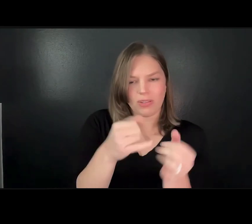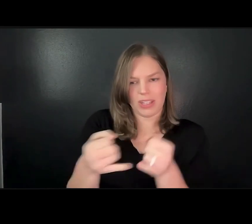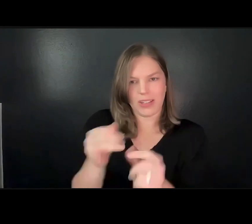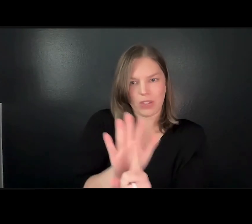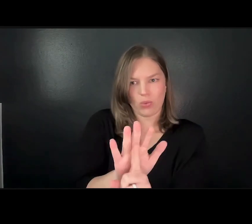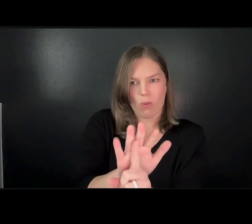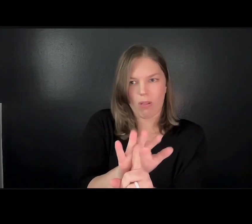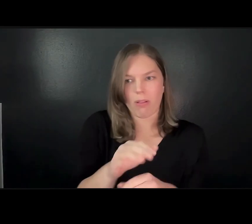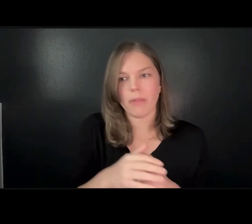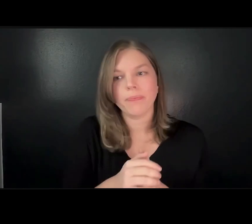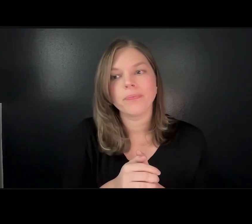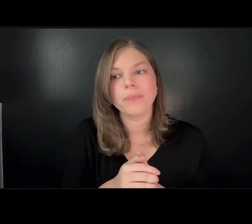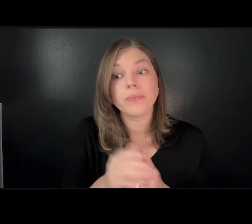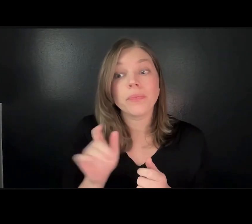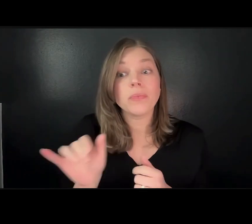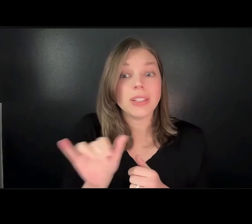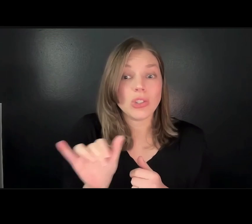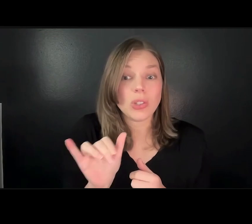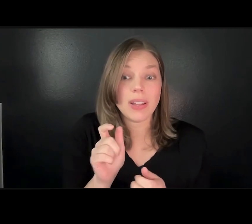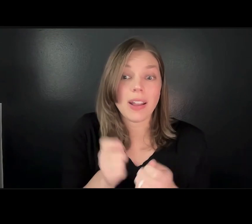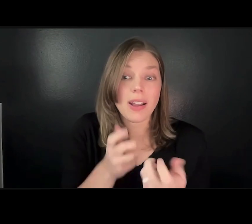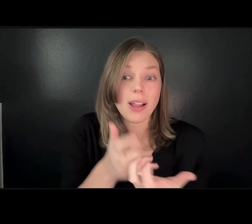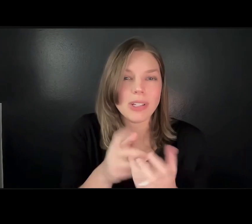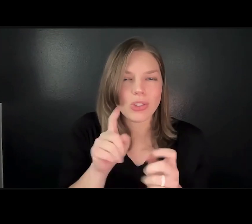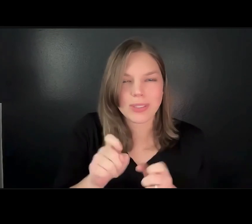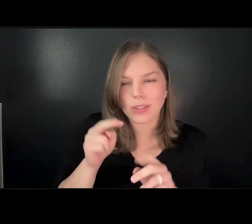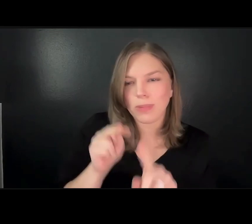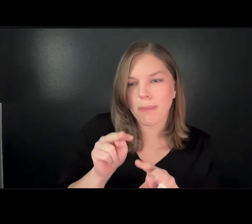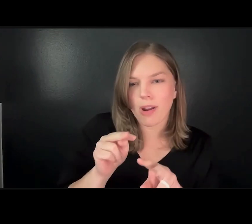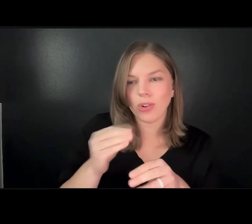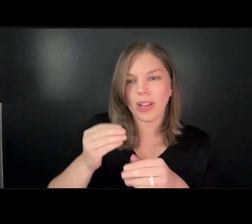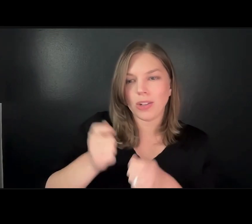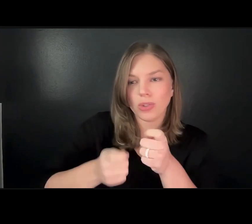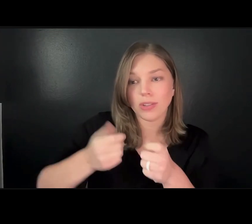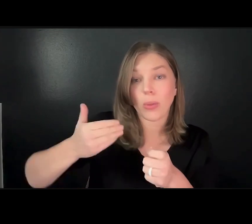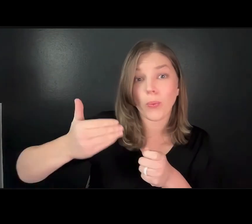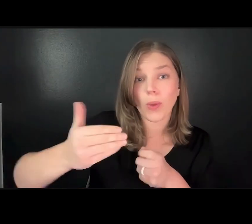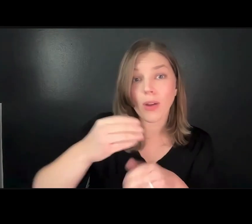centers the experience of the individual. Additionally accommodations need to be monitored and adjusted